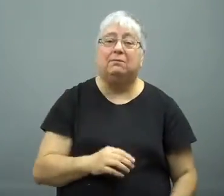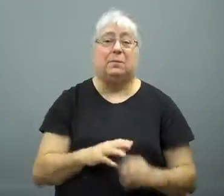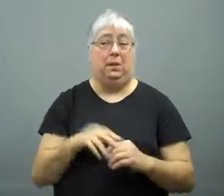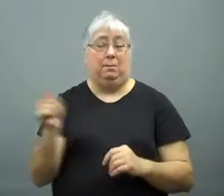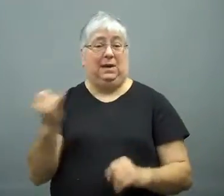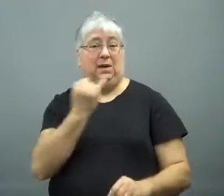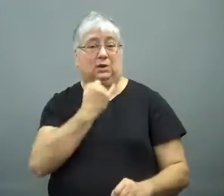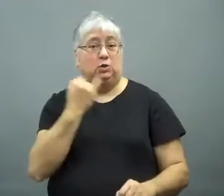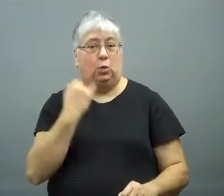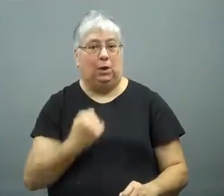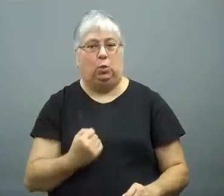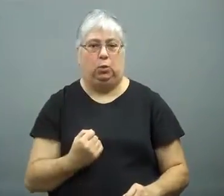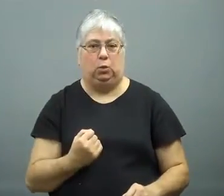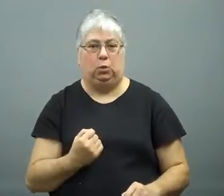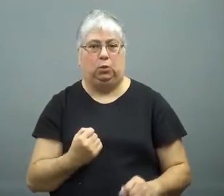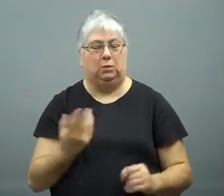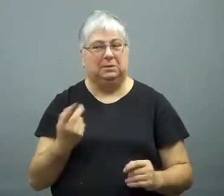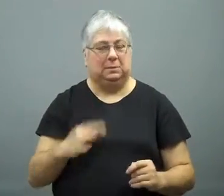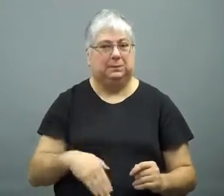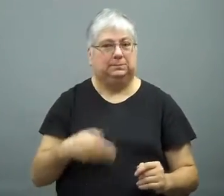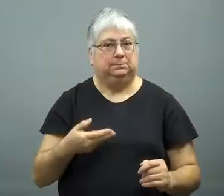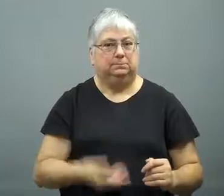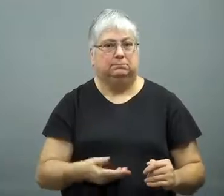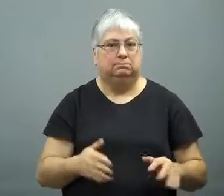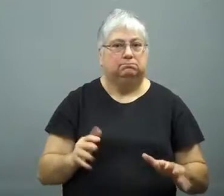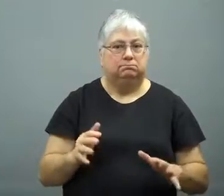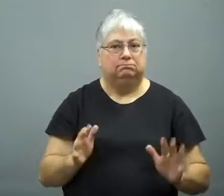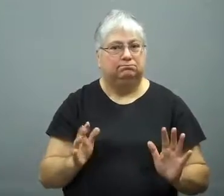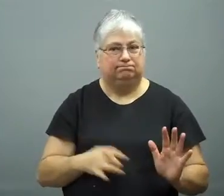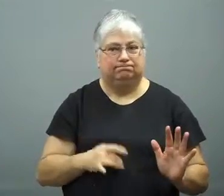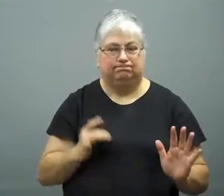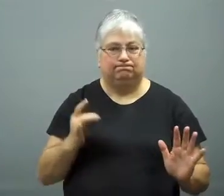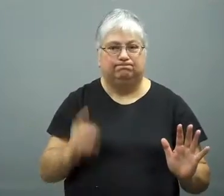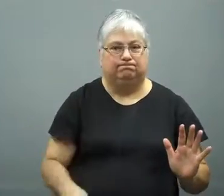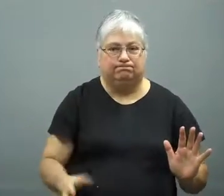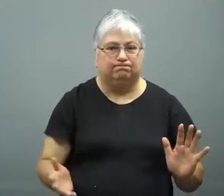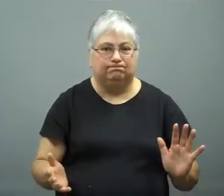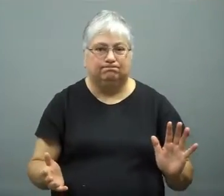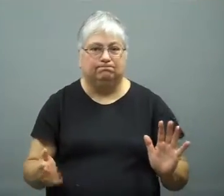Israel was angry and not happy with it.